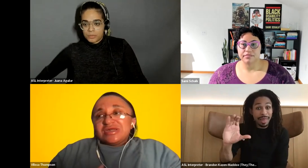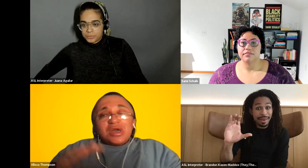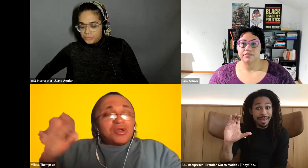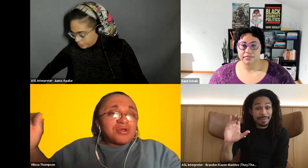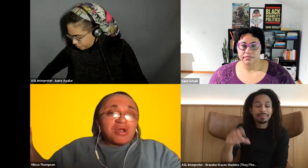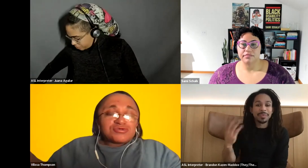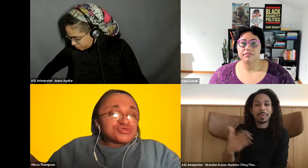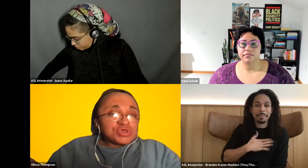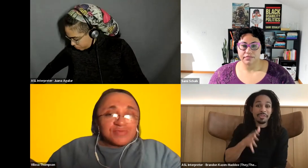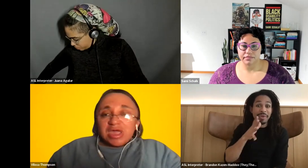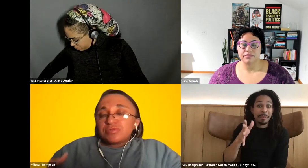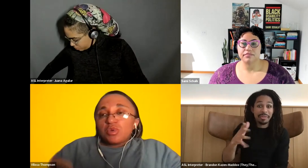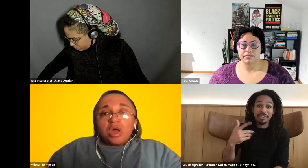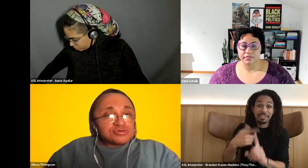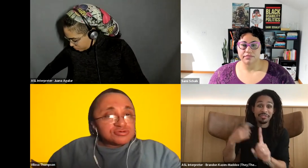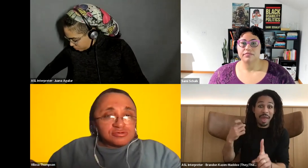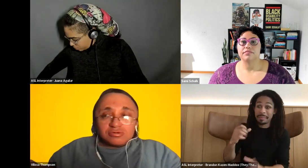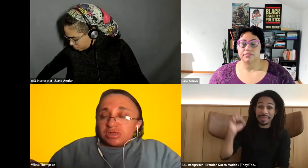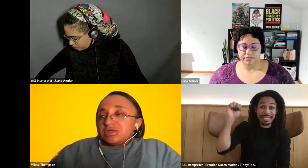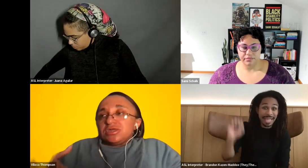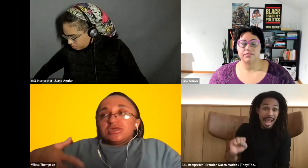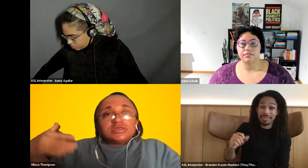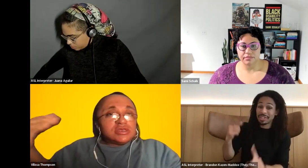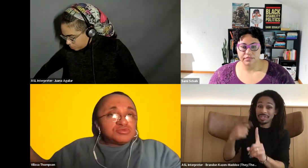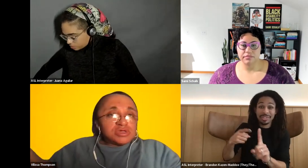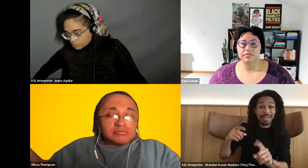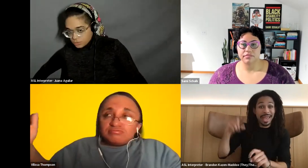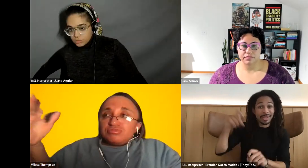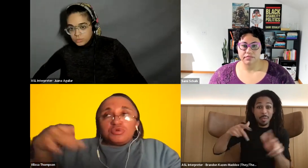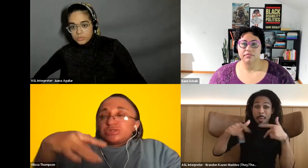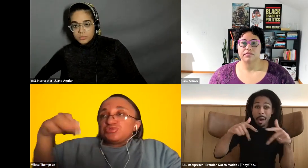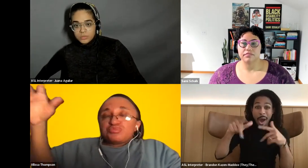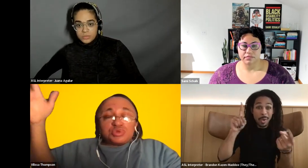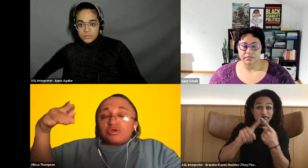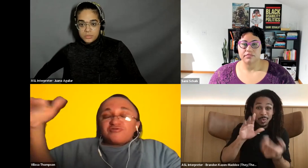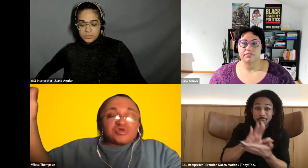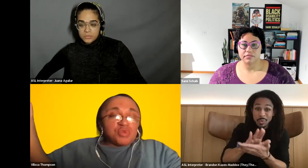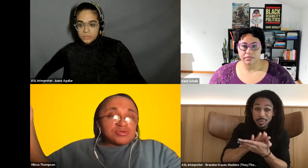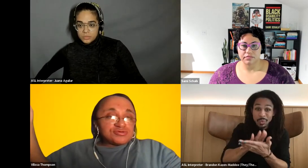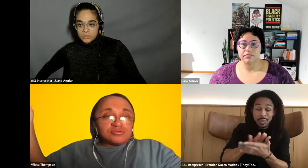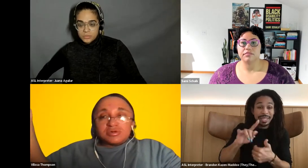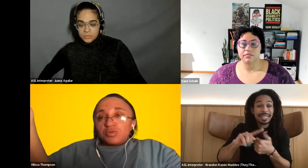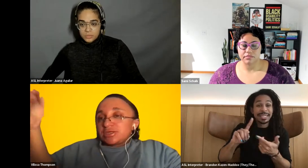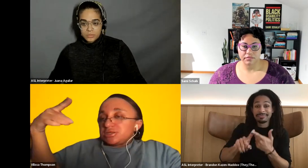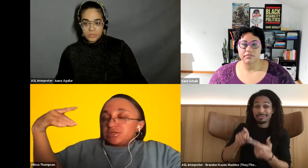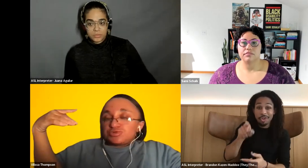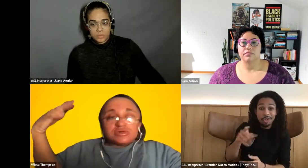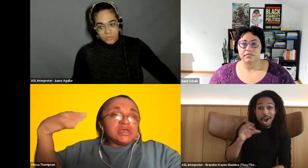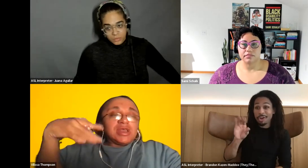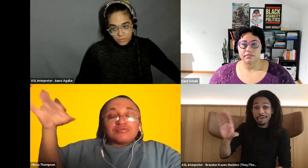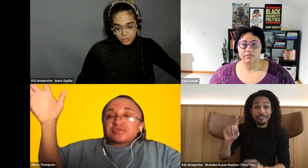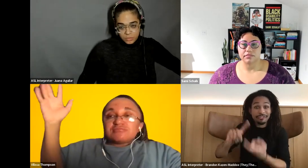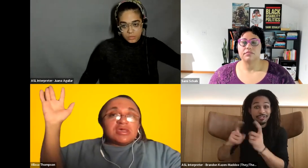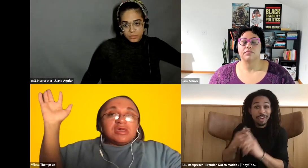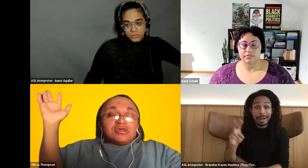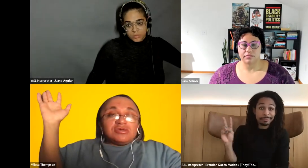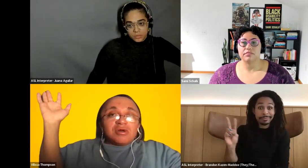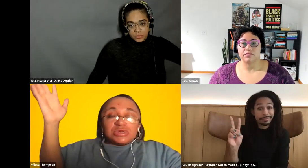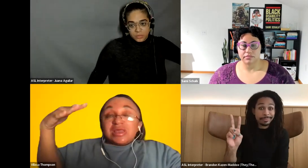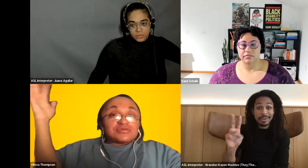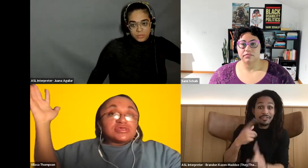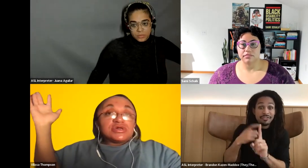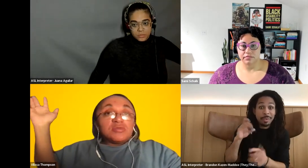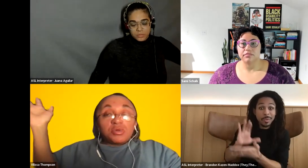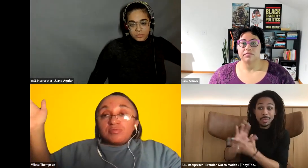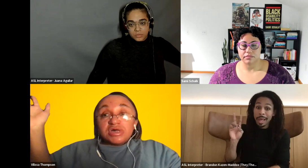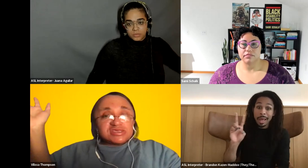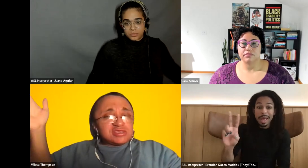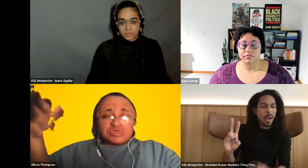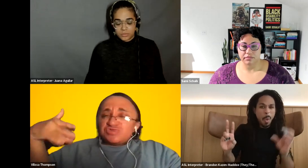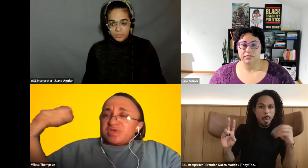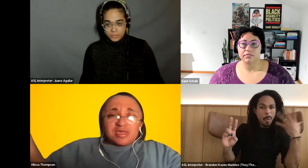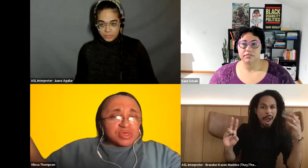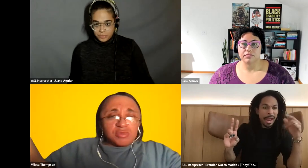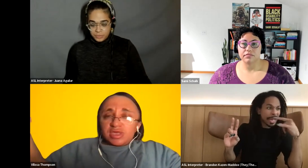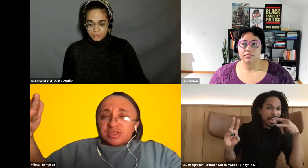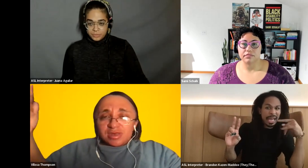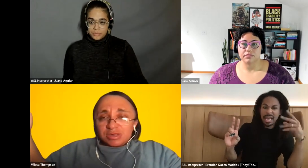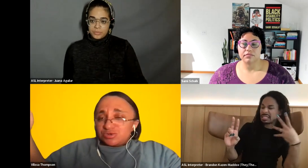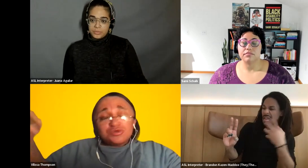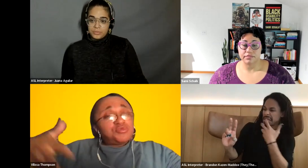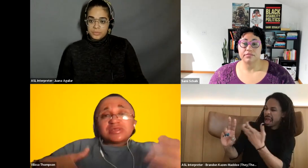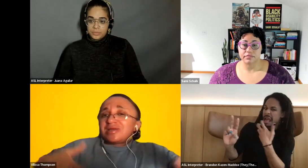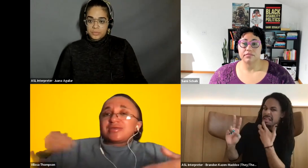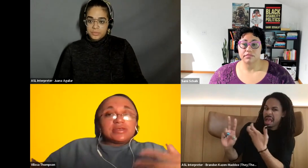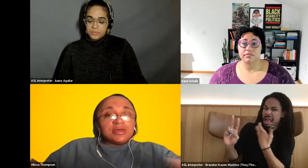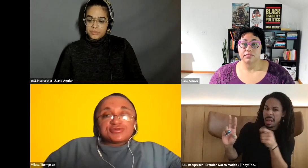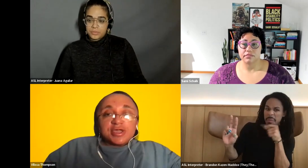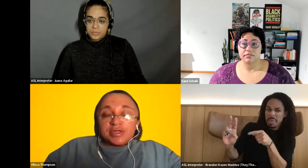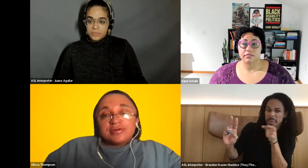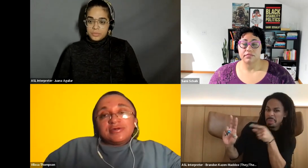Vilissa Thompson: Yeah, her all her stories by having a walk to school, and then with No... she's her framework in school, and the white kids will yell out, you know yell out to them on the bus and spit at them and things that nature, so it wasn't like. I didn't understand